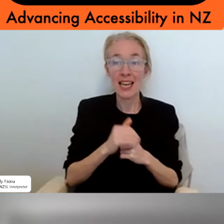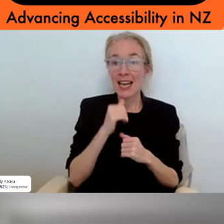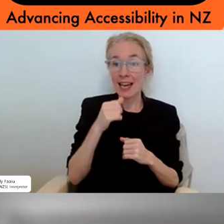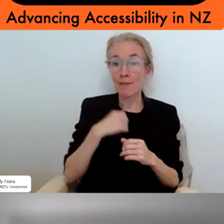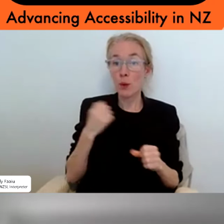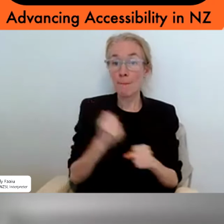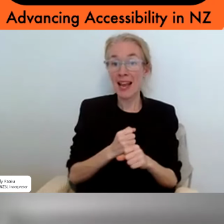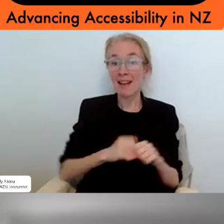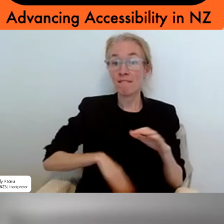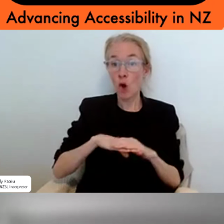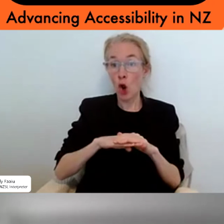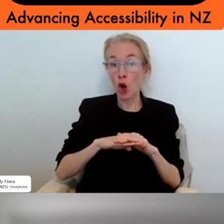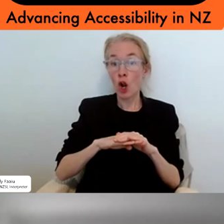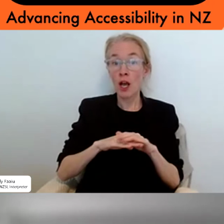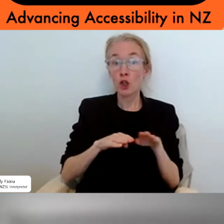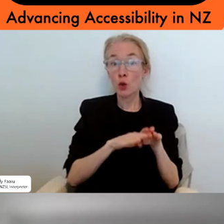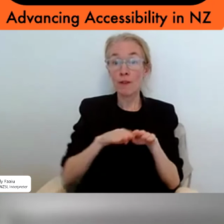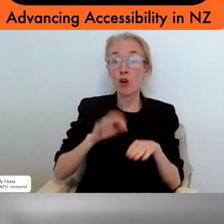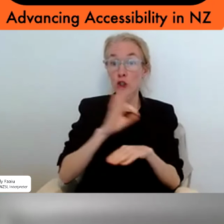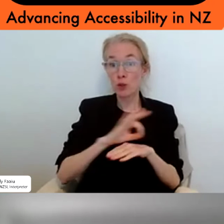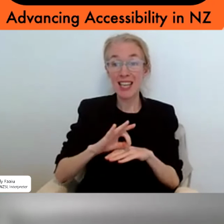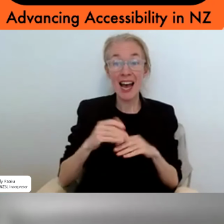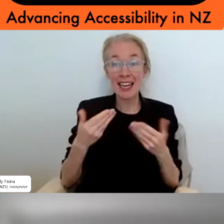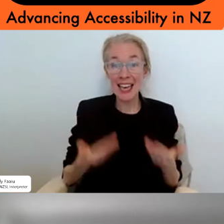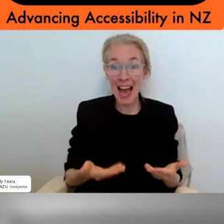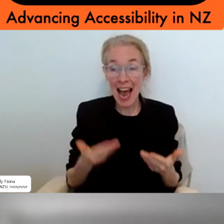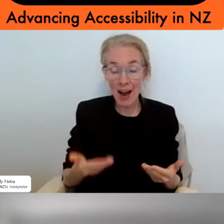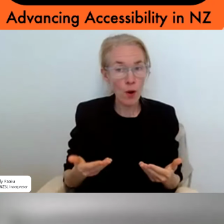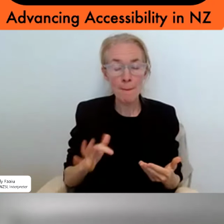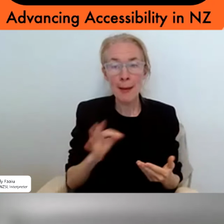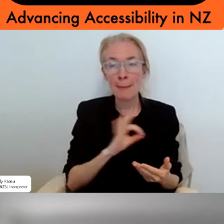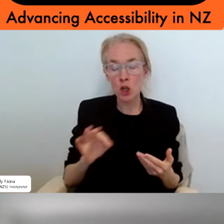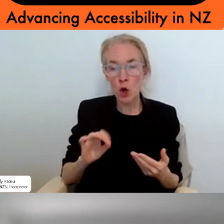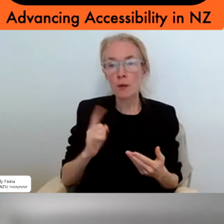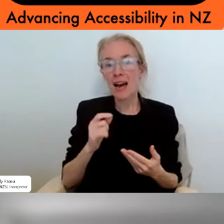or not, at least you have the space available to do that as your life